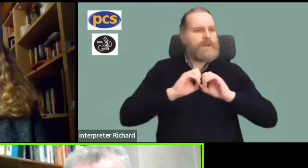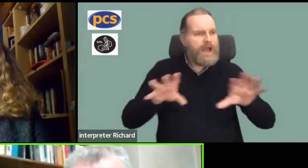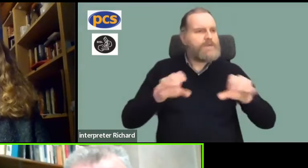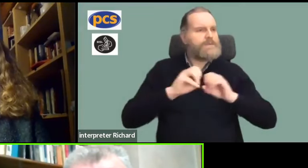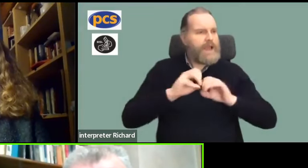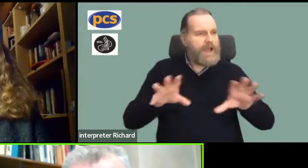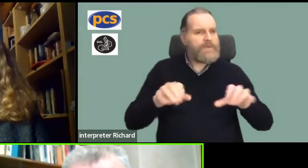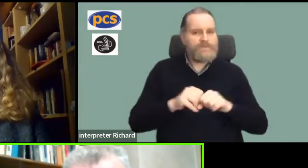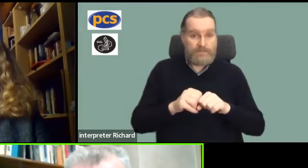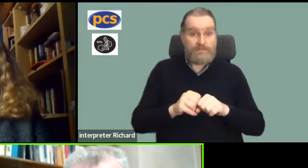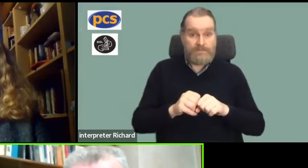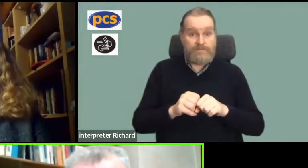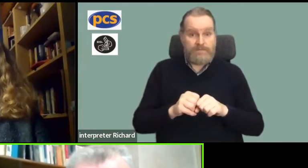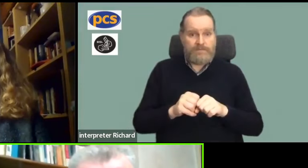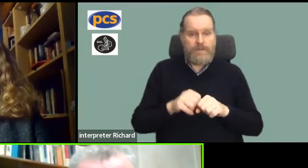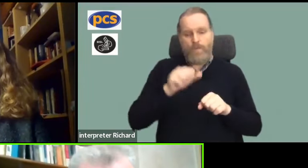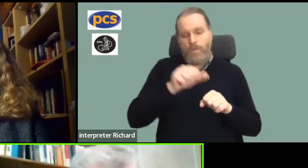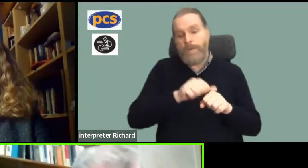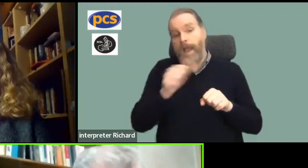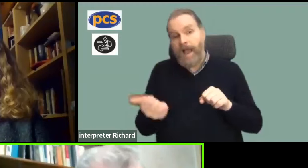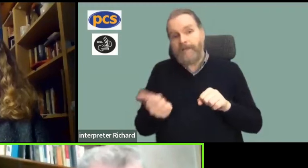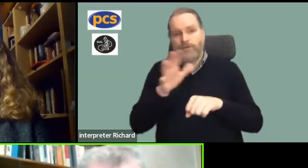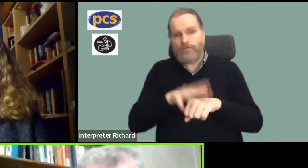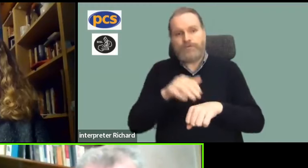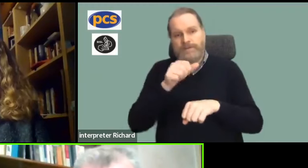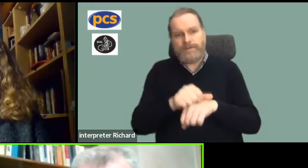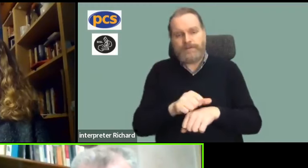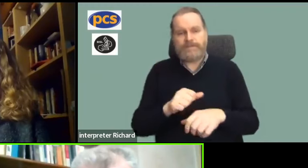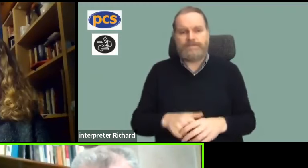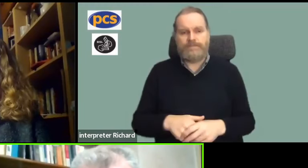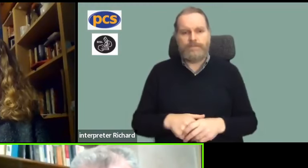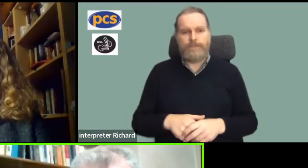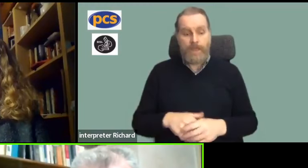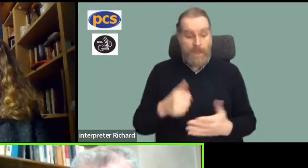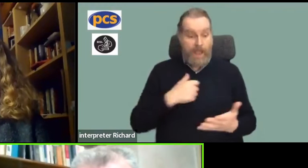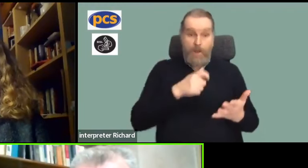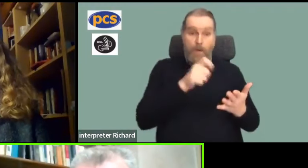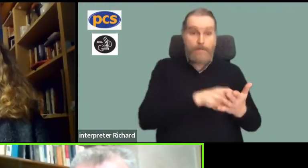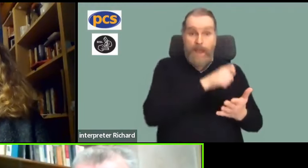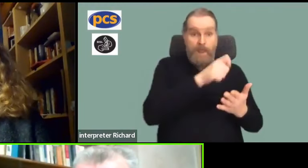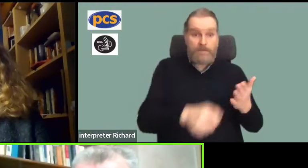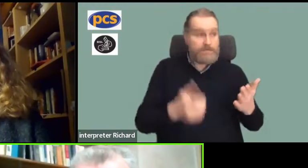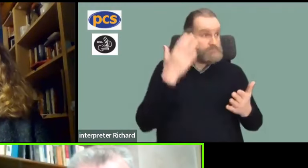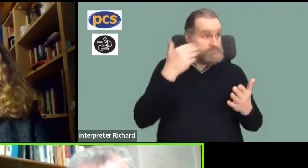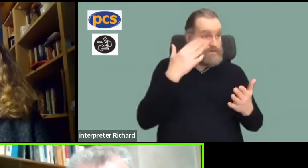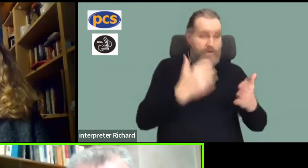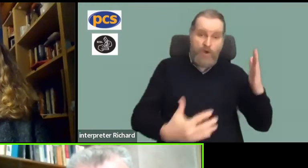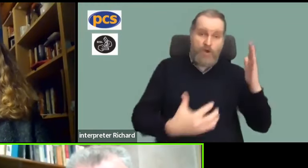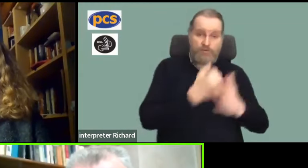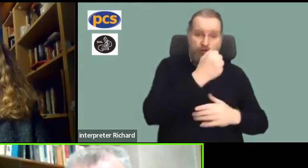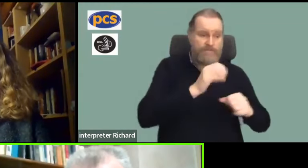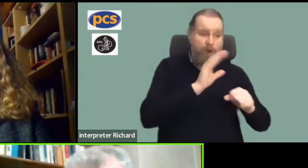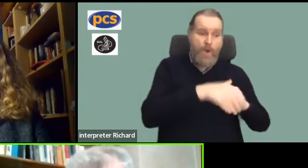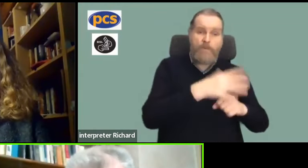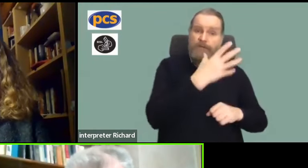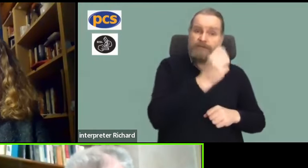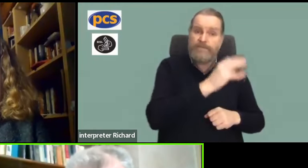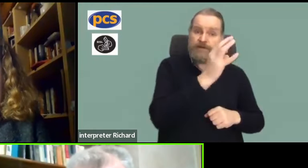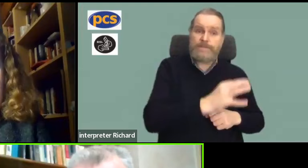announcements about that sort of stuff before , and just and just after Christmas friends. and just after Christmas friends. So one of people to be rest st assured. this this ballot for 6 months. this Monday